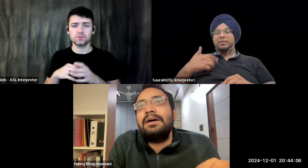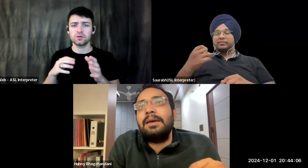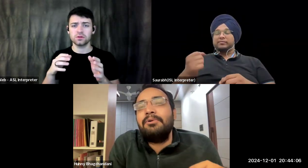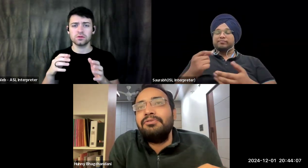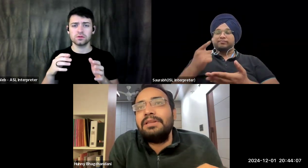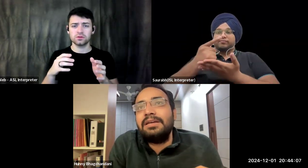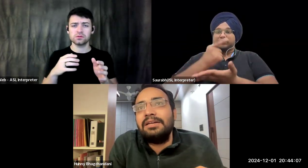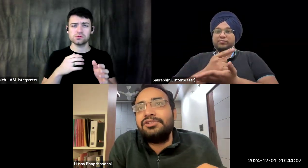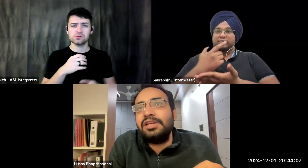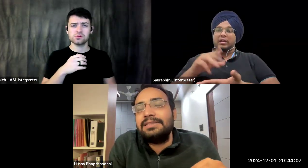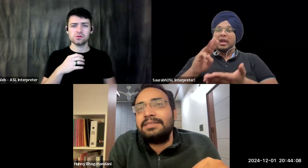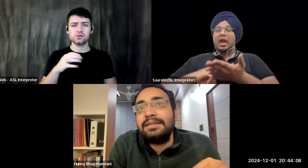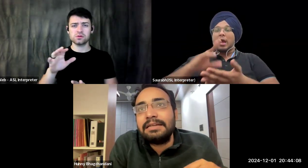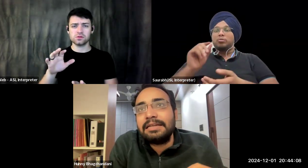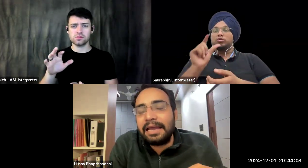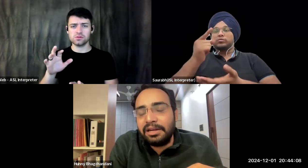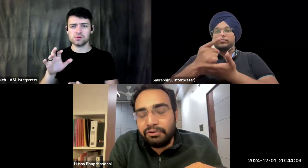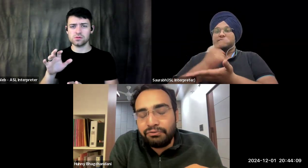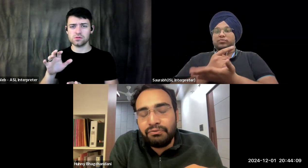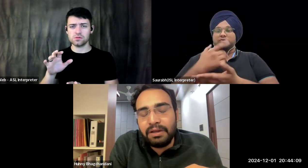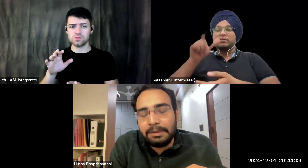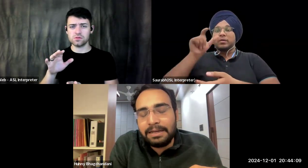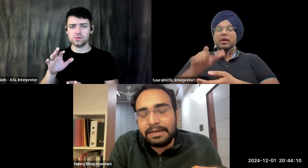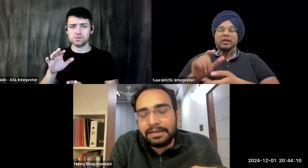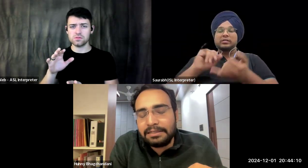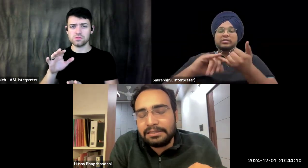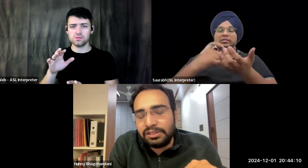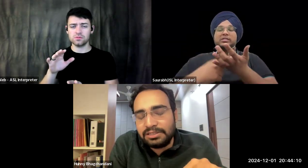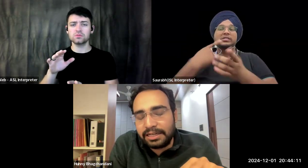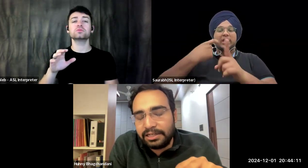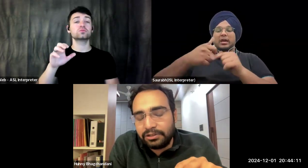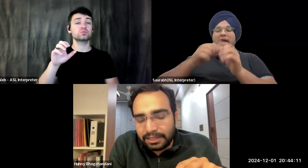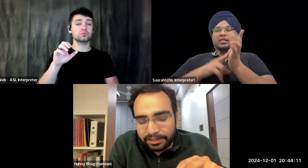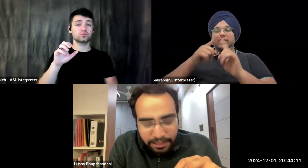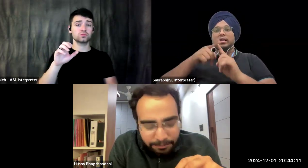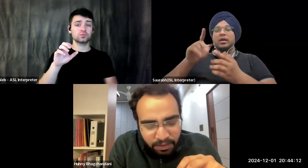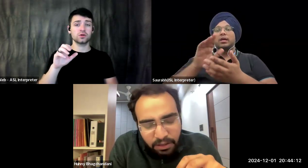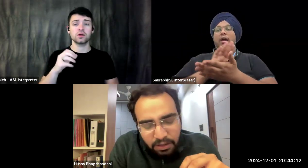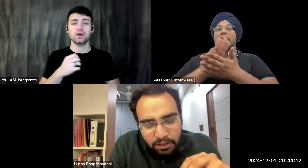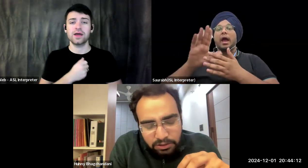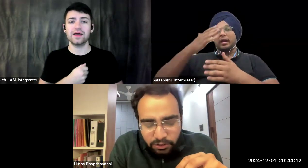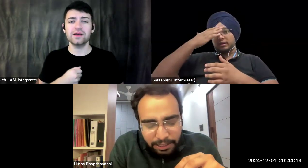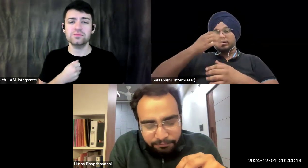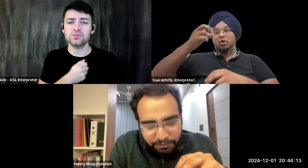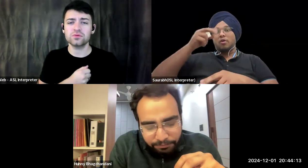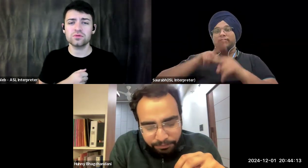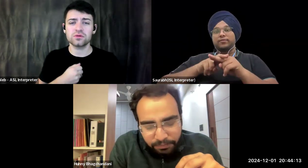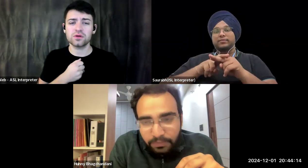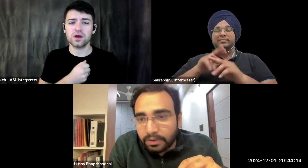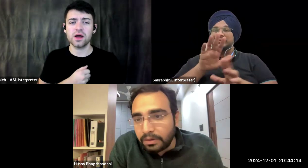MOU with Srikant Sir, head of NAB Karnataka, General Secretary or Secretary. So, yeah.